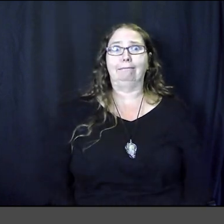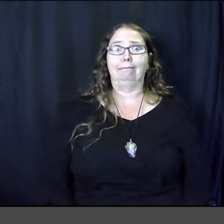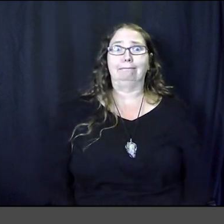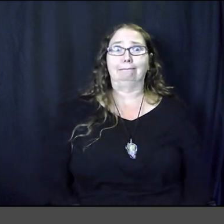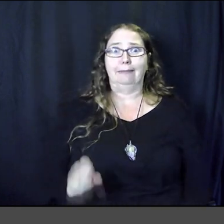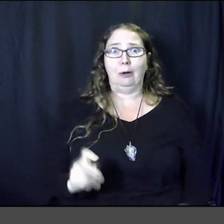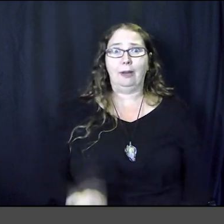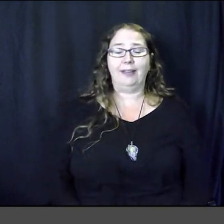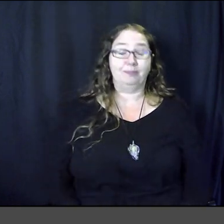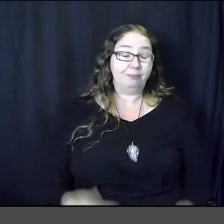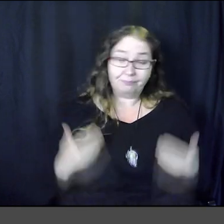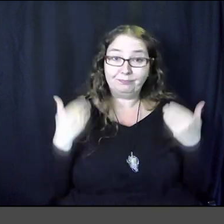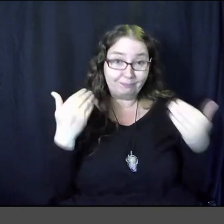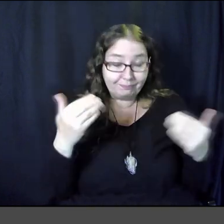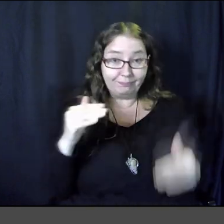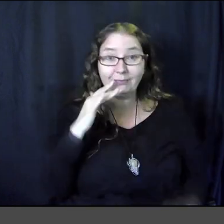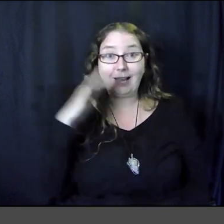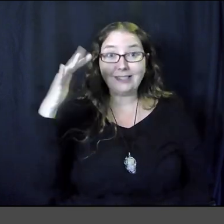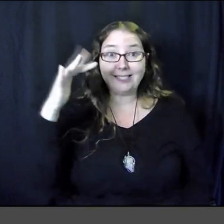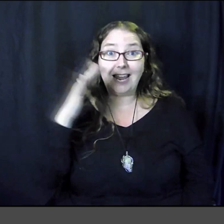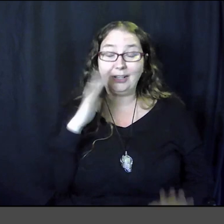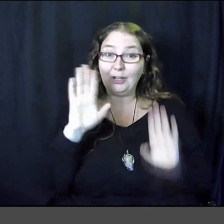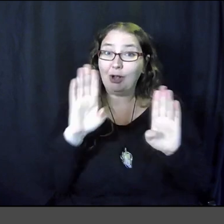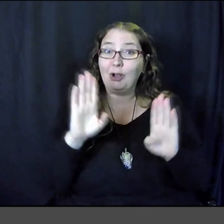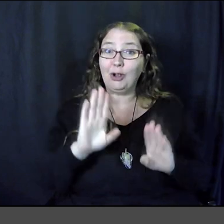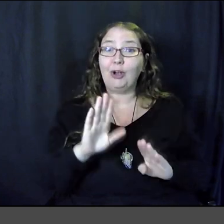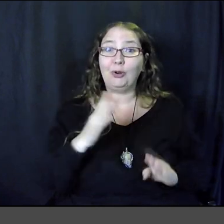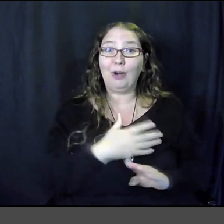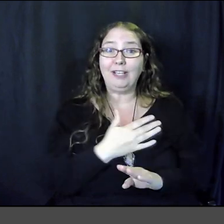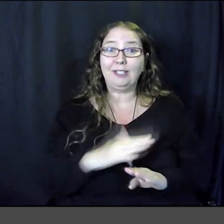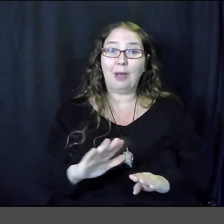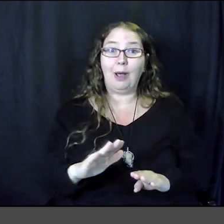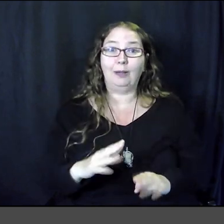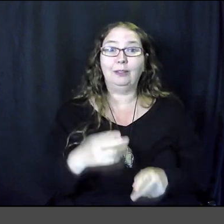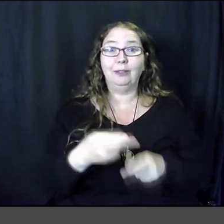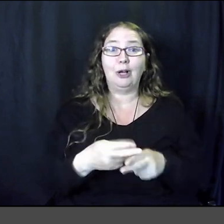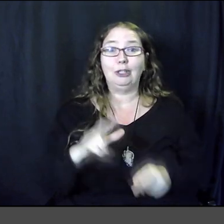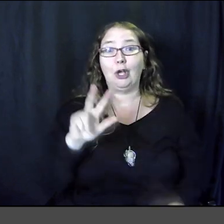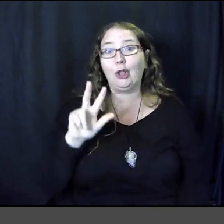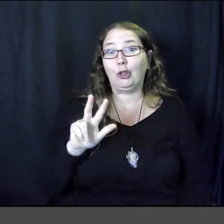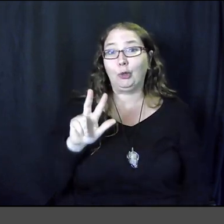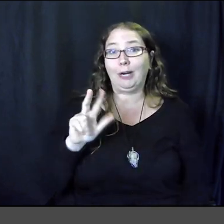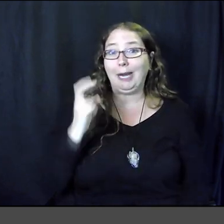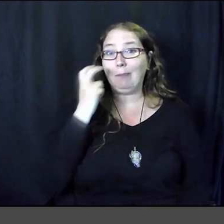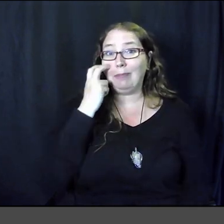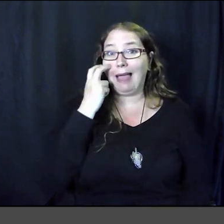THE GREAT SONG, THE OPERATIC SONG CALLED THREE BLIND MICE. SO?